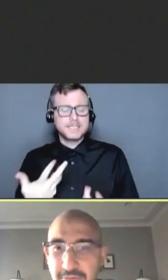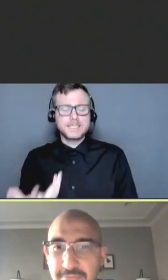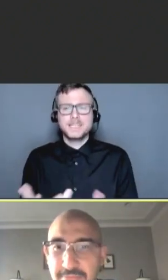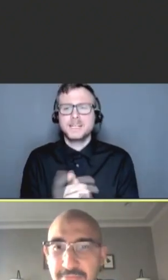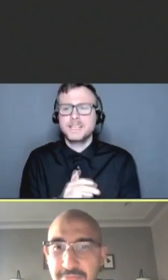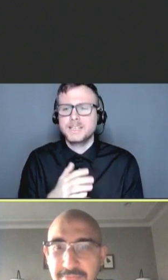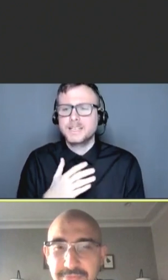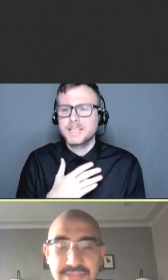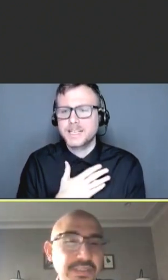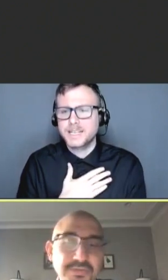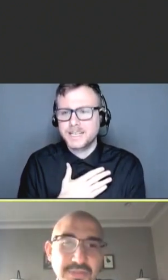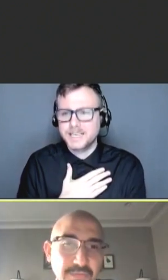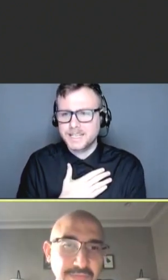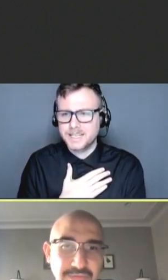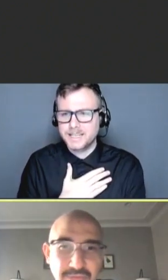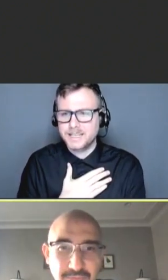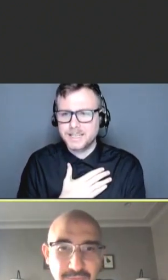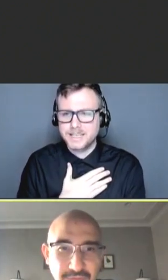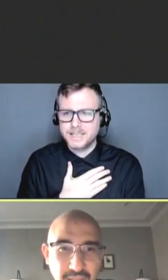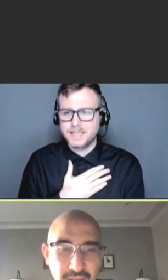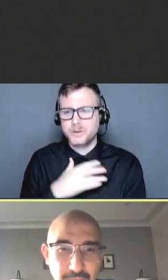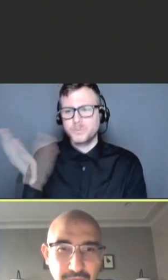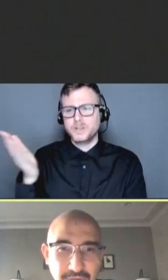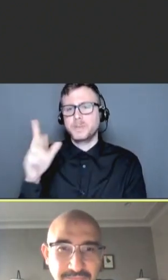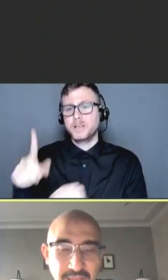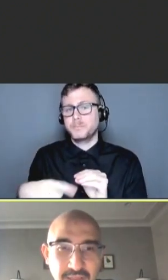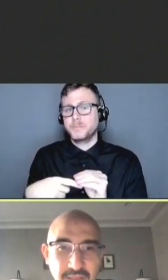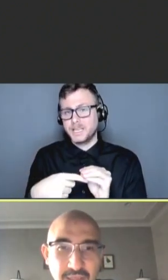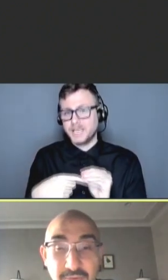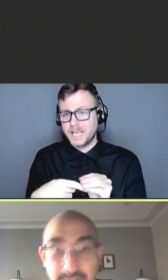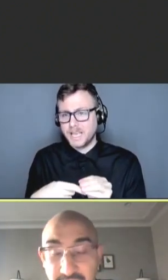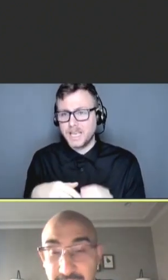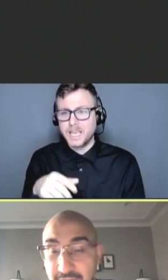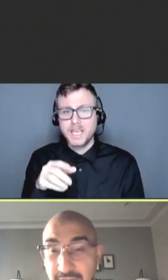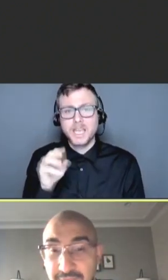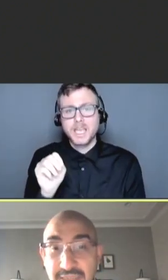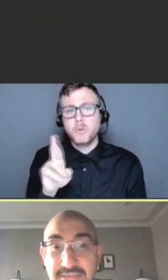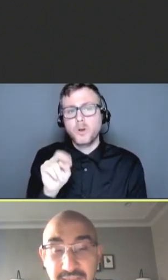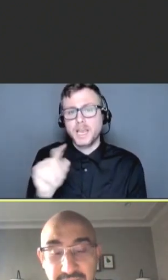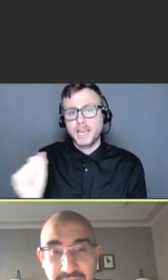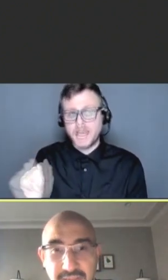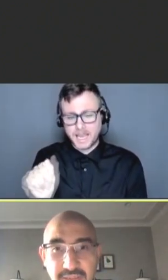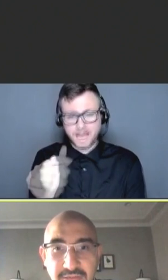my presentation today will be talking about how mRNA vaccination in the